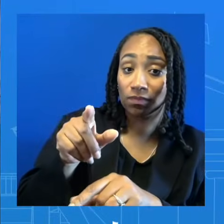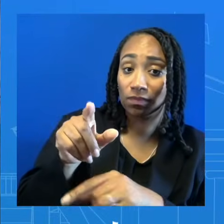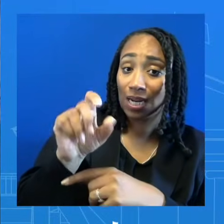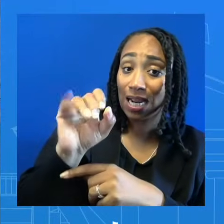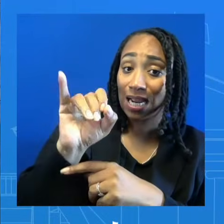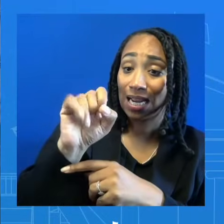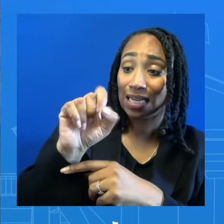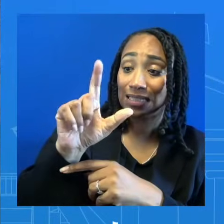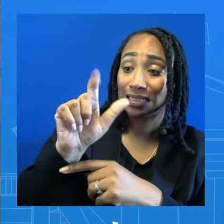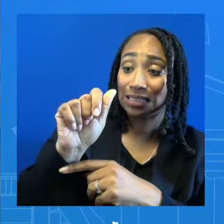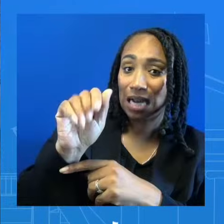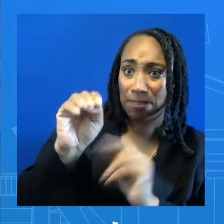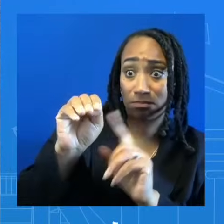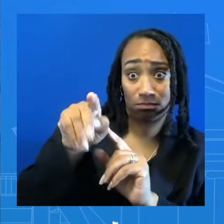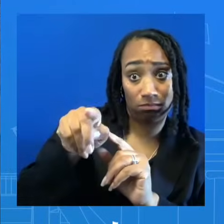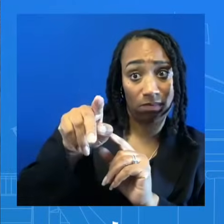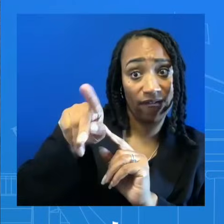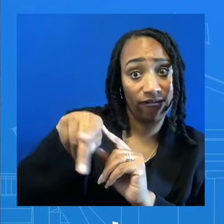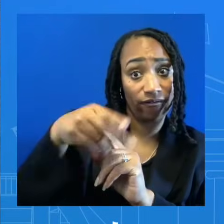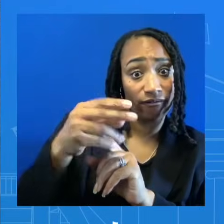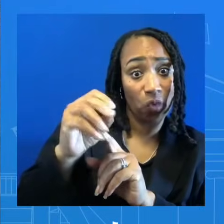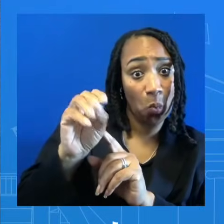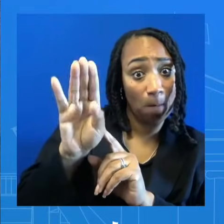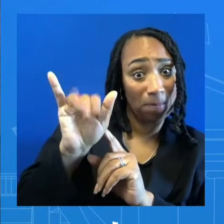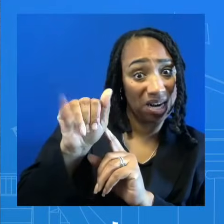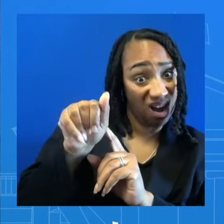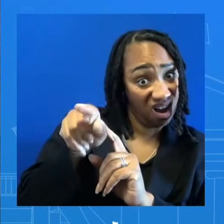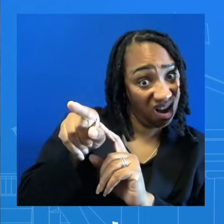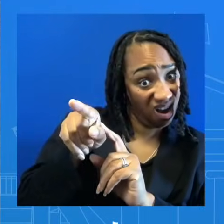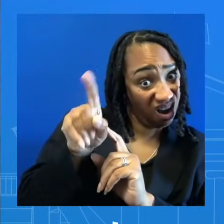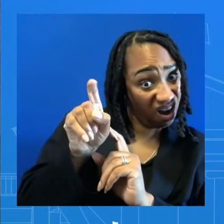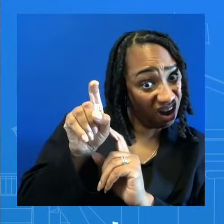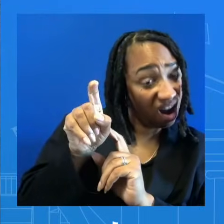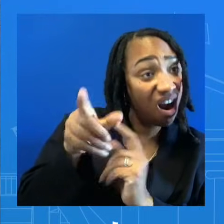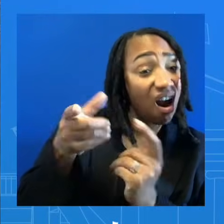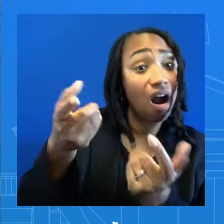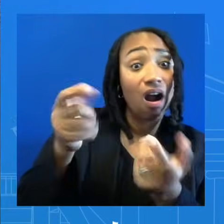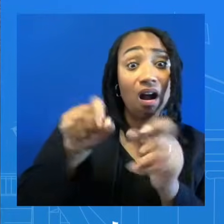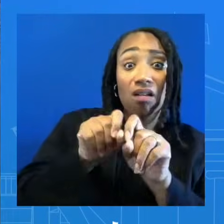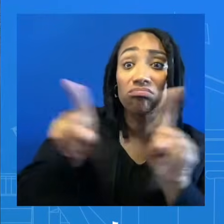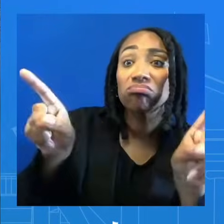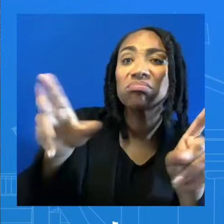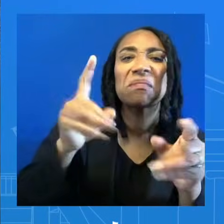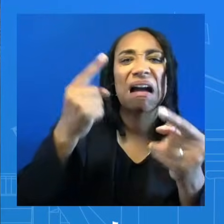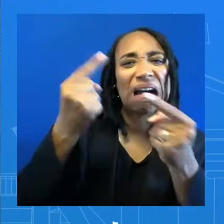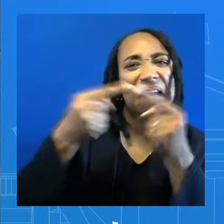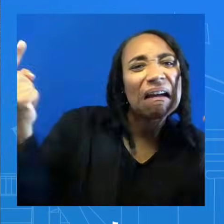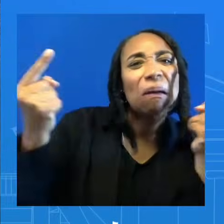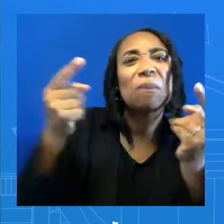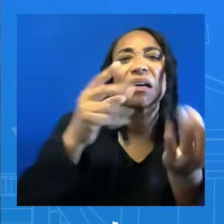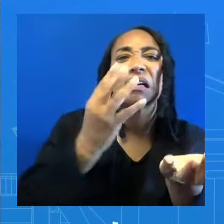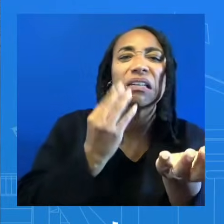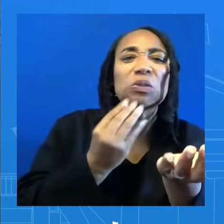that you've already released to countering antisemitism. We've been waiting for it for a long time.